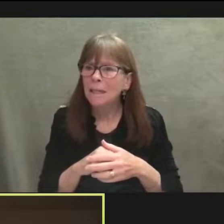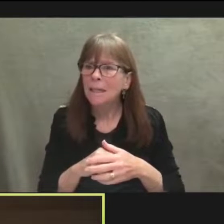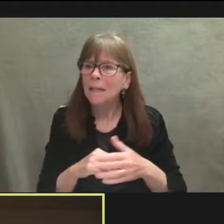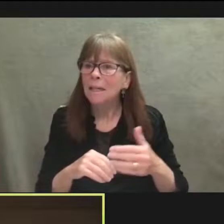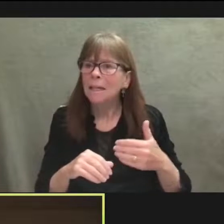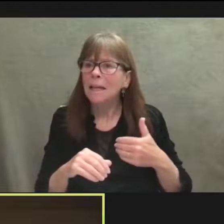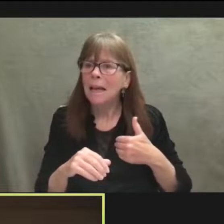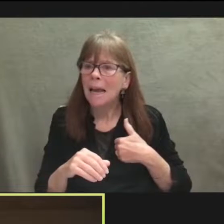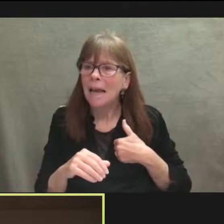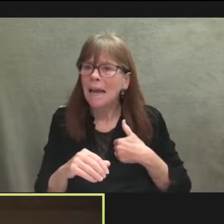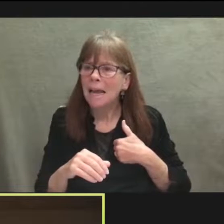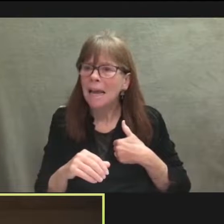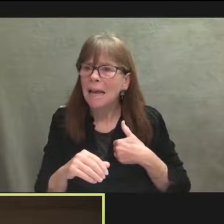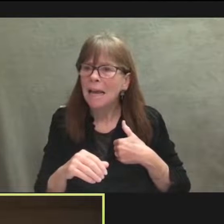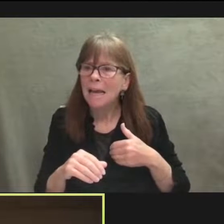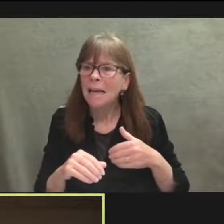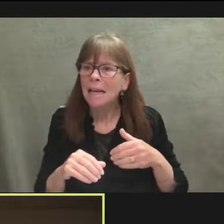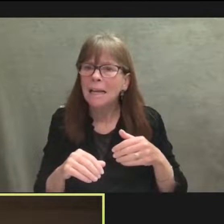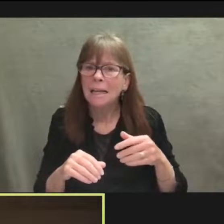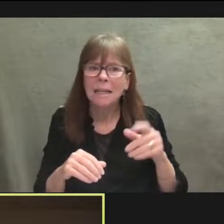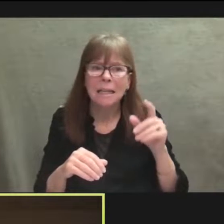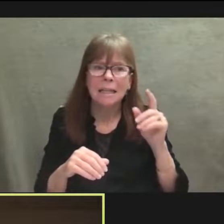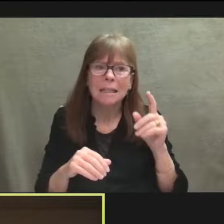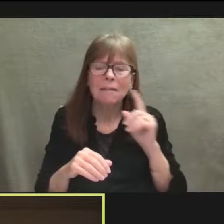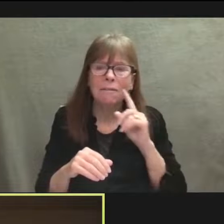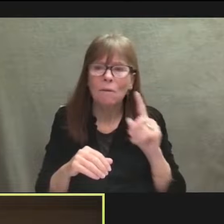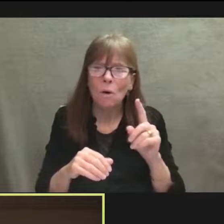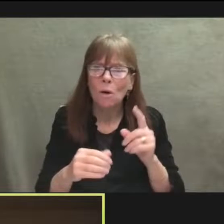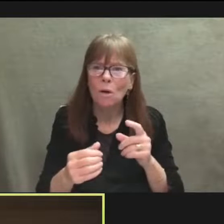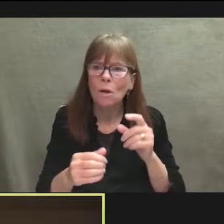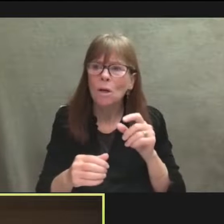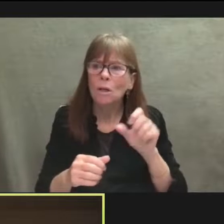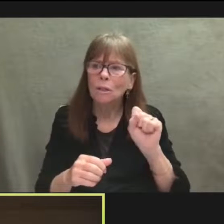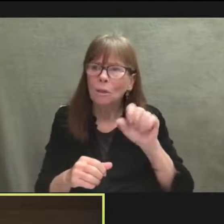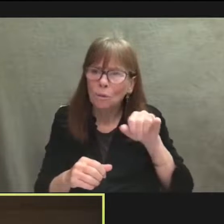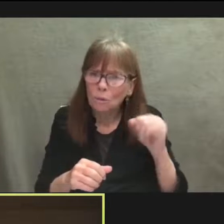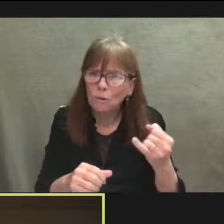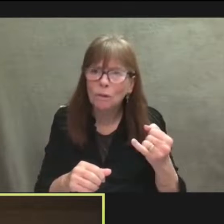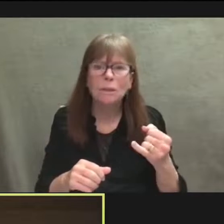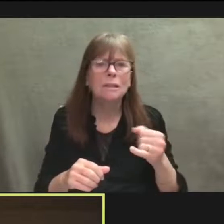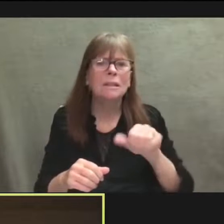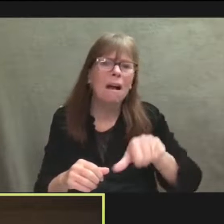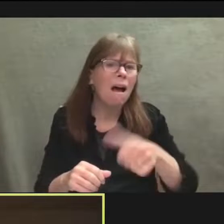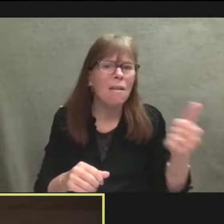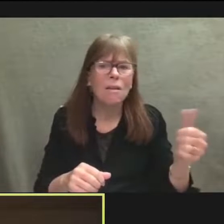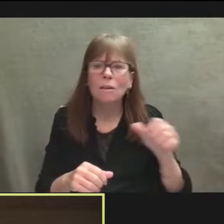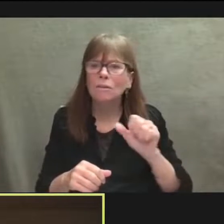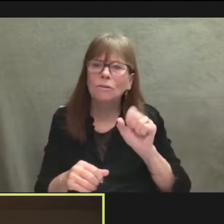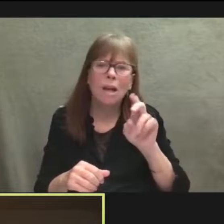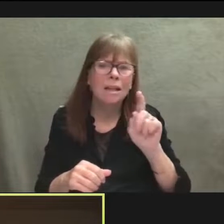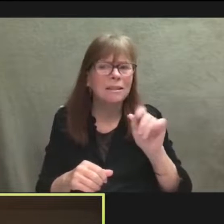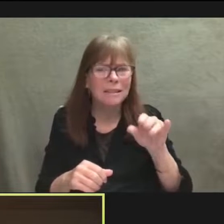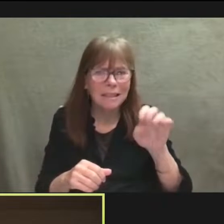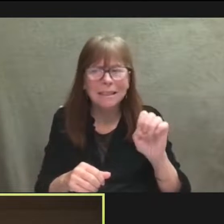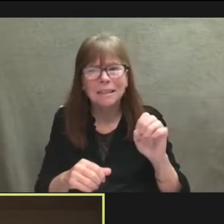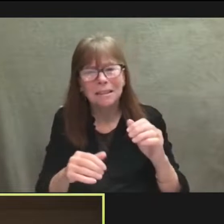connections to racial justice and other justice movements. And the fact that…